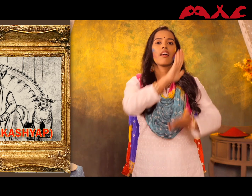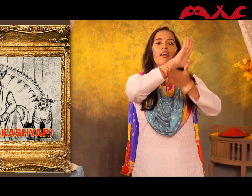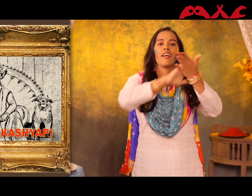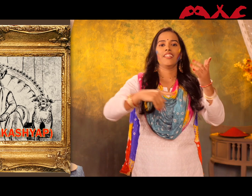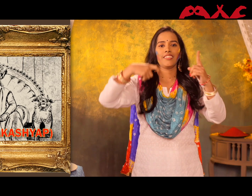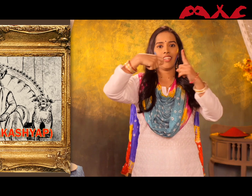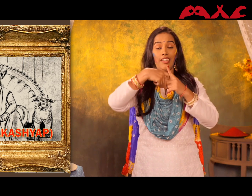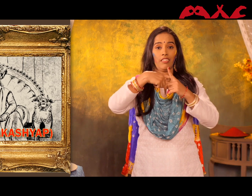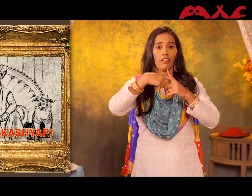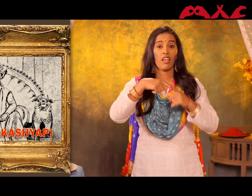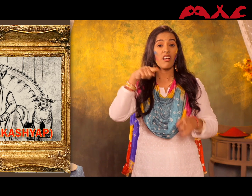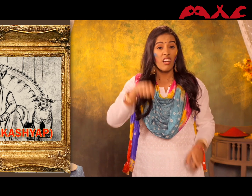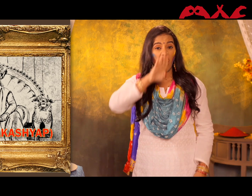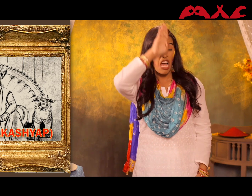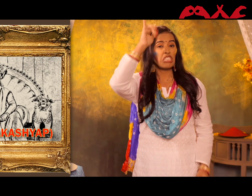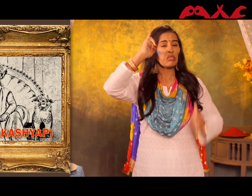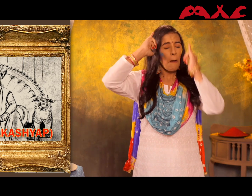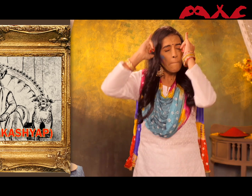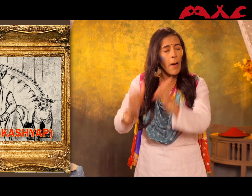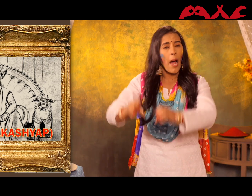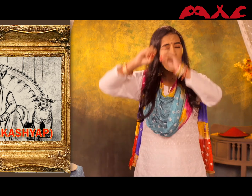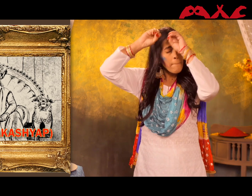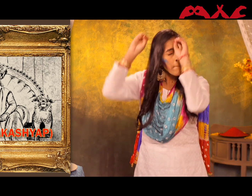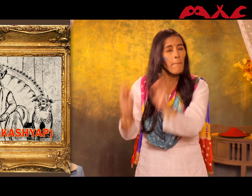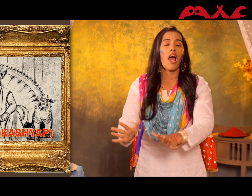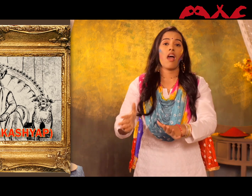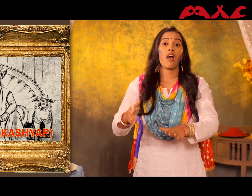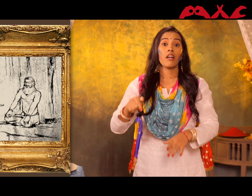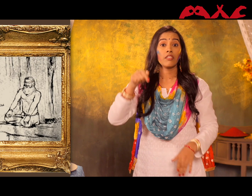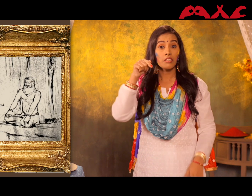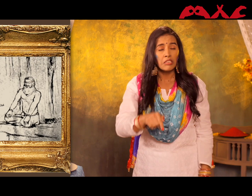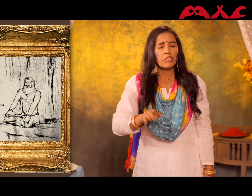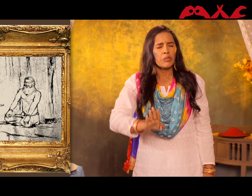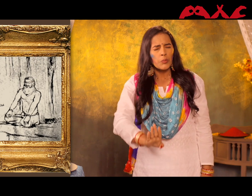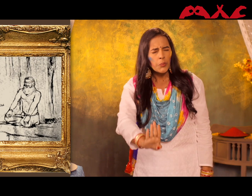There was a king named Hiranyakashyap. He was a bad, a vicious king.